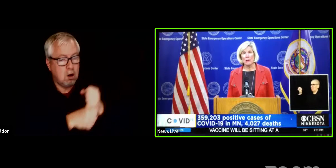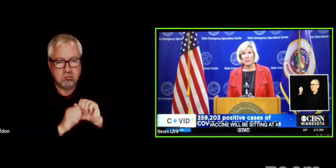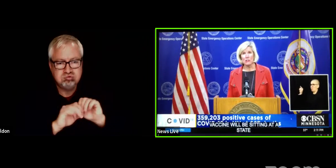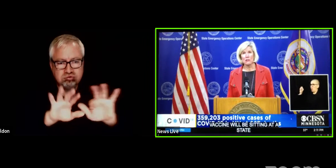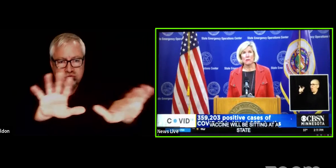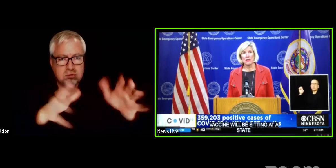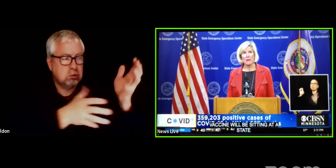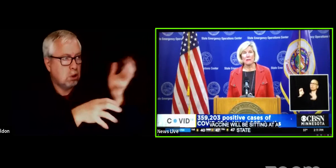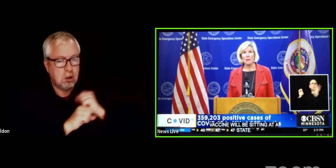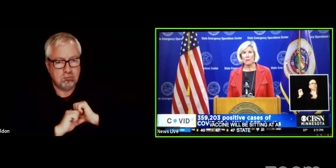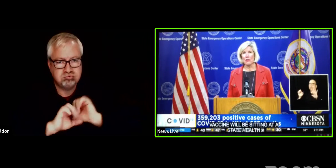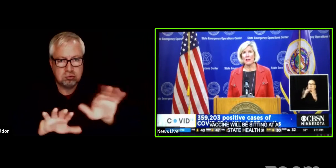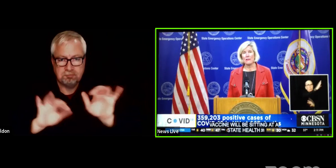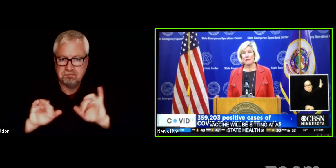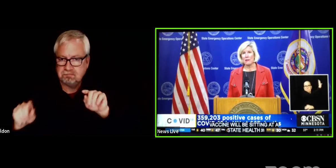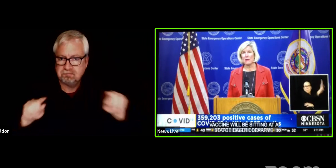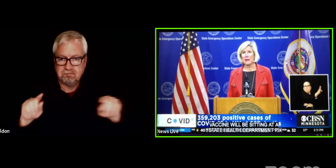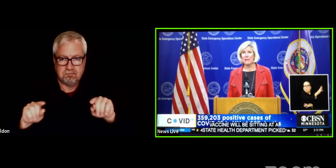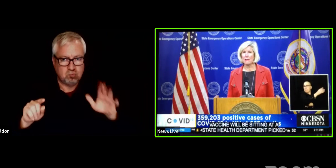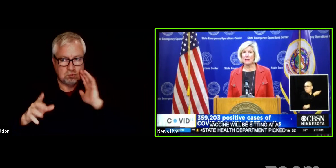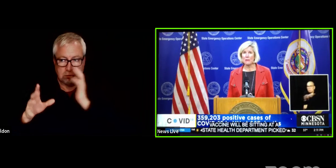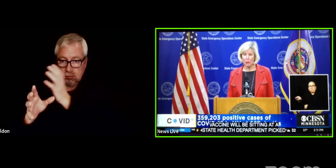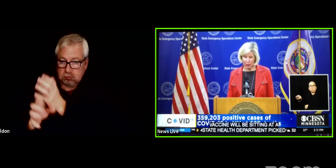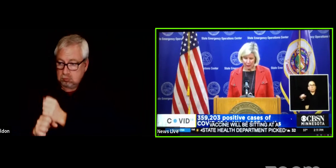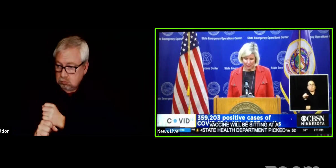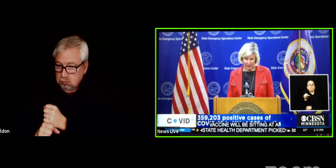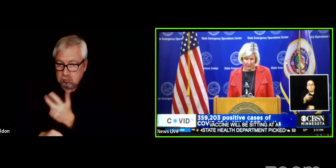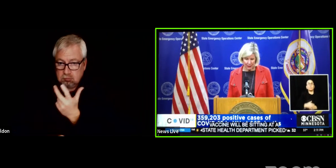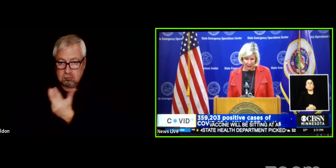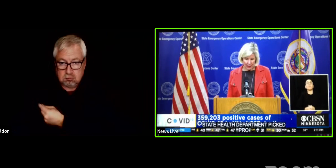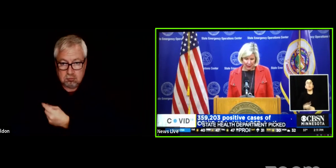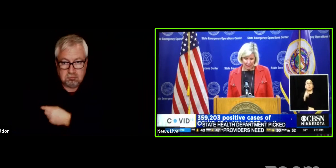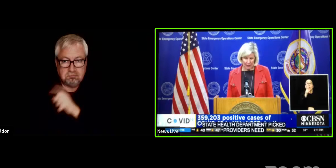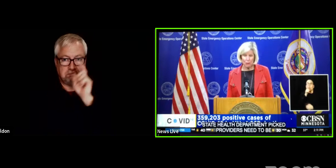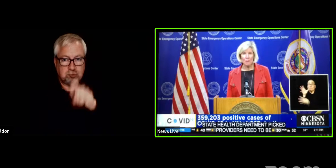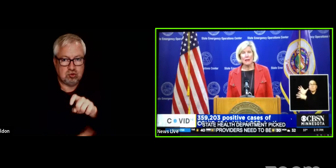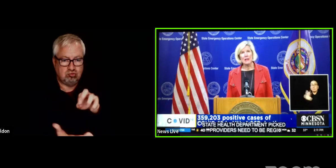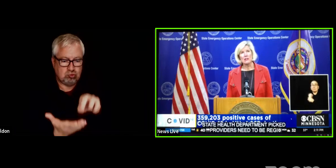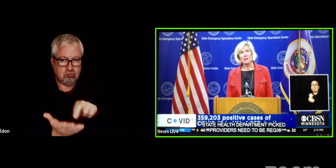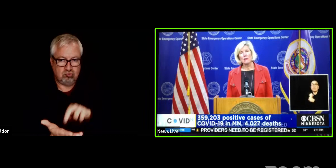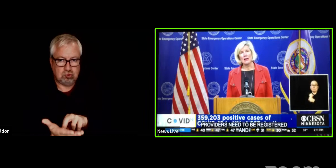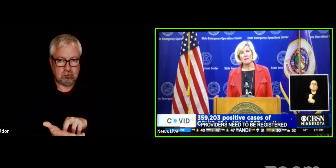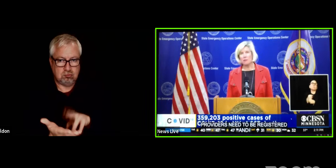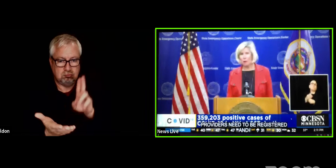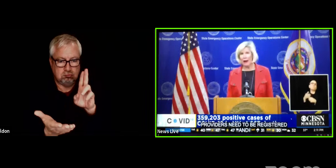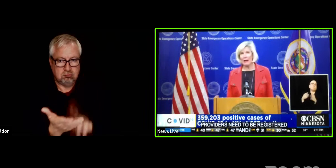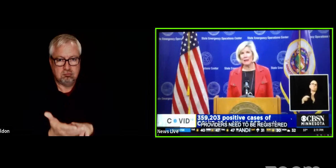REGISTERED WITH US AND ENROLLED, THAT'S A FEDERAL GOVERNMENT REQUIREMENT, AND WE'RE MAKING SURE THAT WE HAVE A VARIETY OF